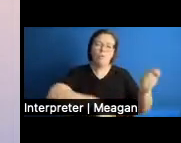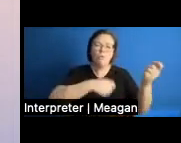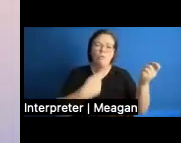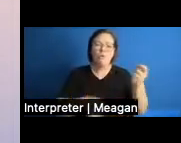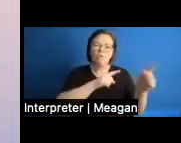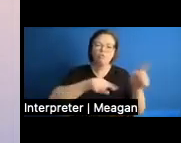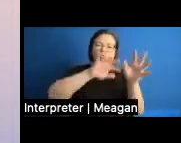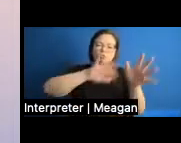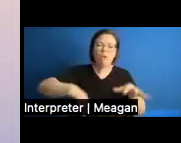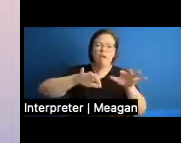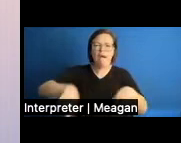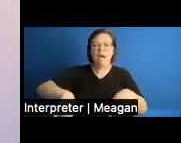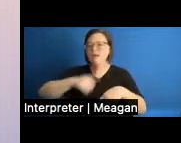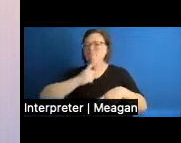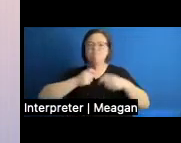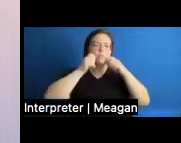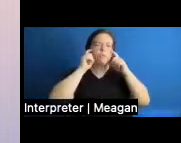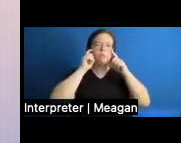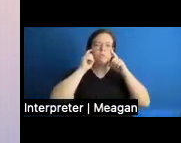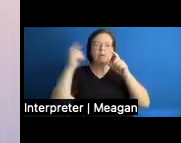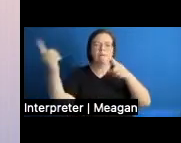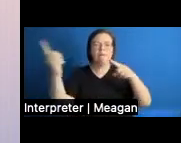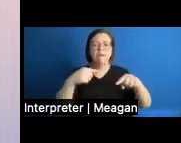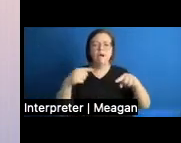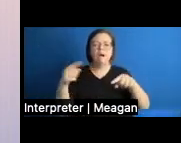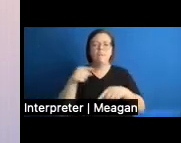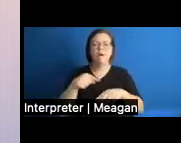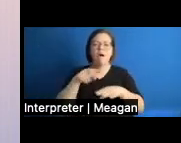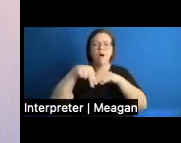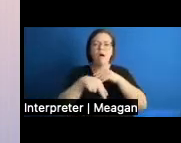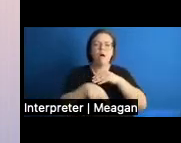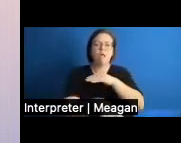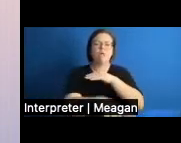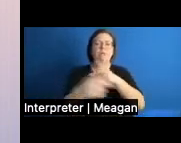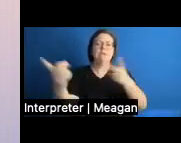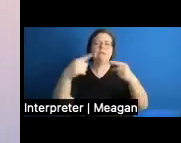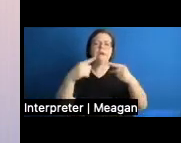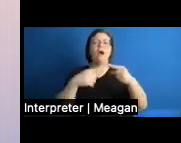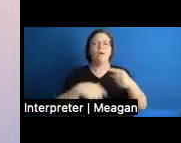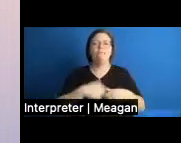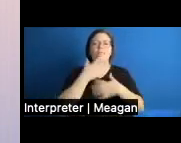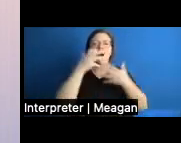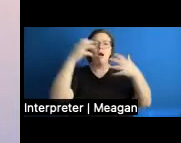with cheeks flushed scarlet, come down the rusty metal slide, come belted kingfisher flapping, come